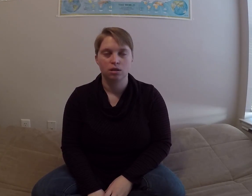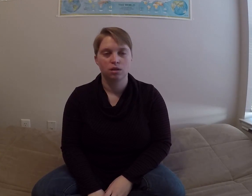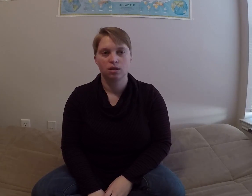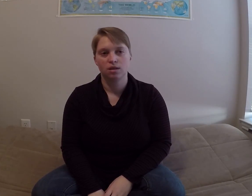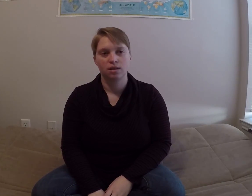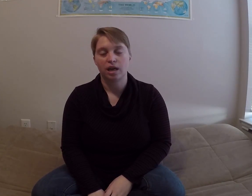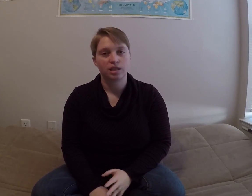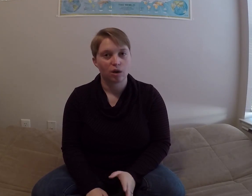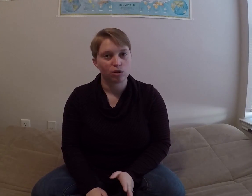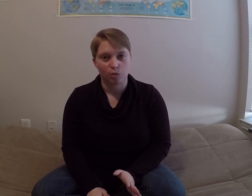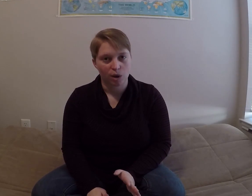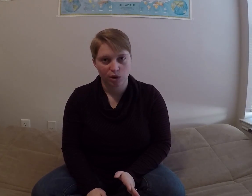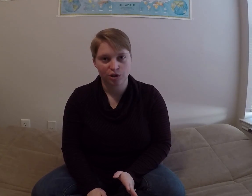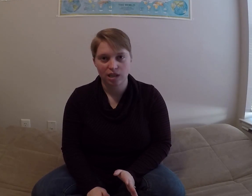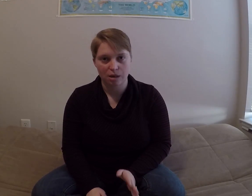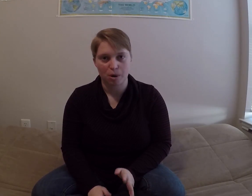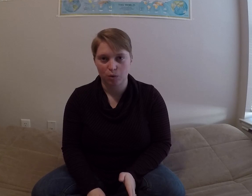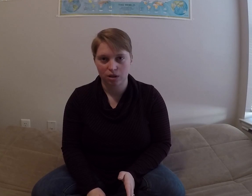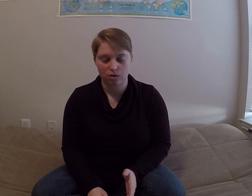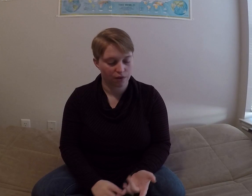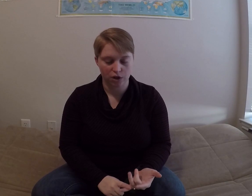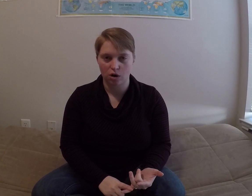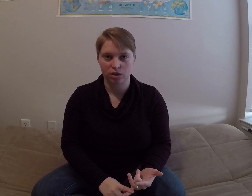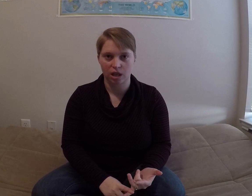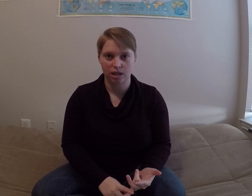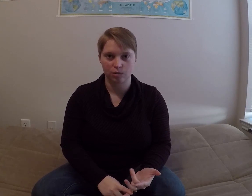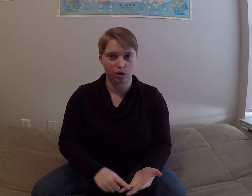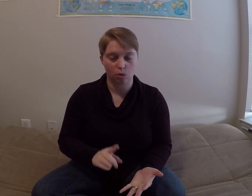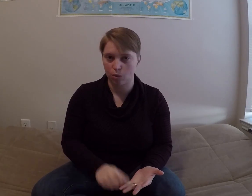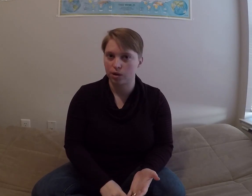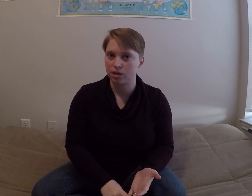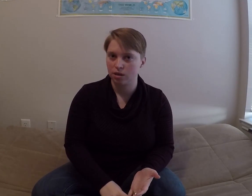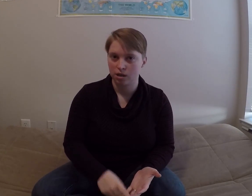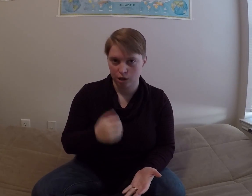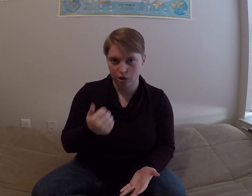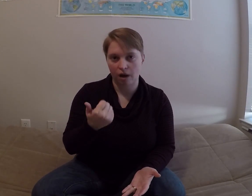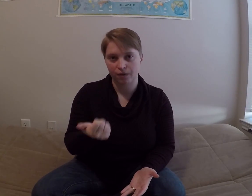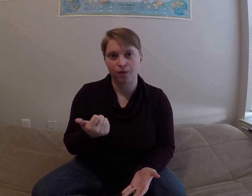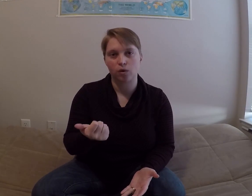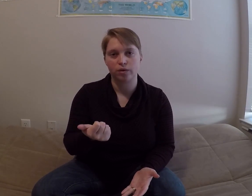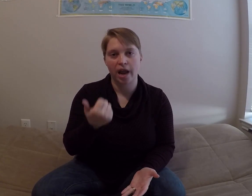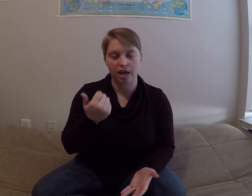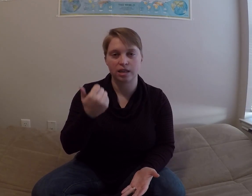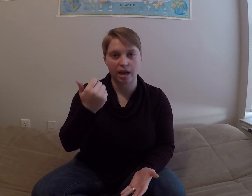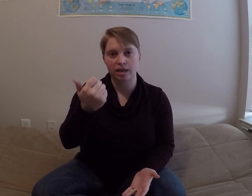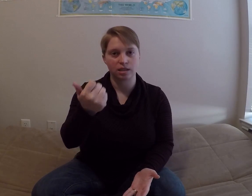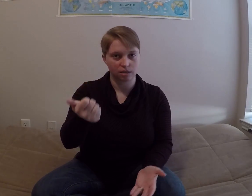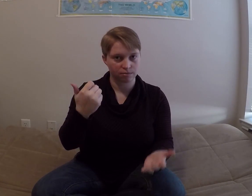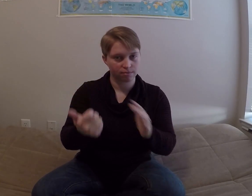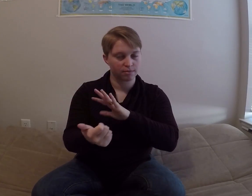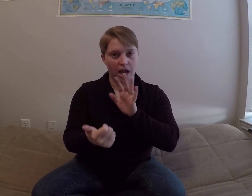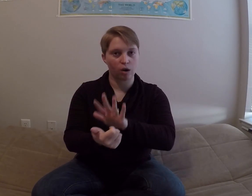That’s the only way we can keep up with you. If you know sign language or have your phone handy dandy,